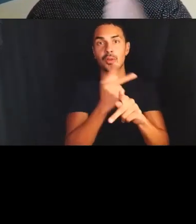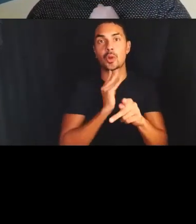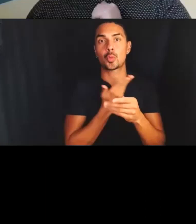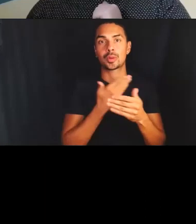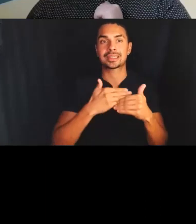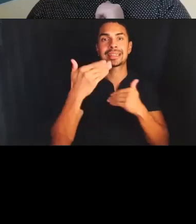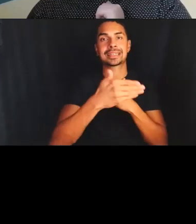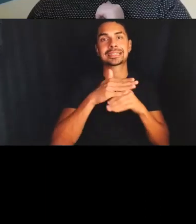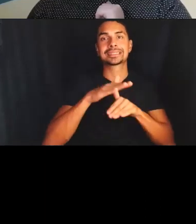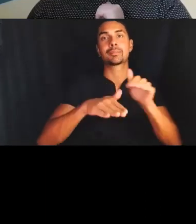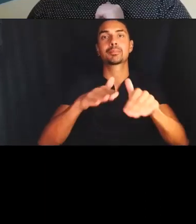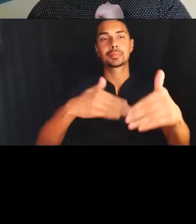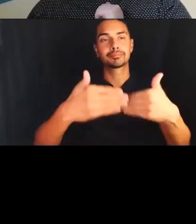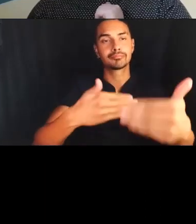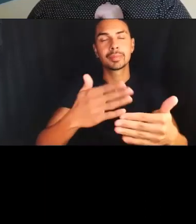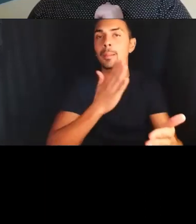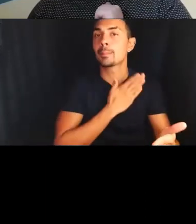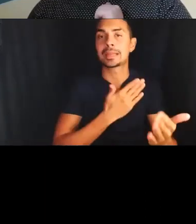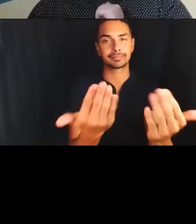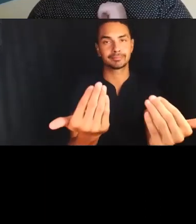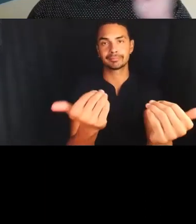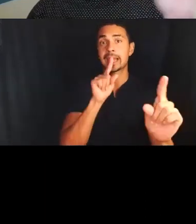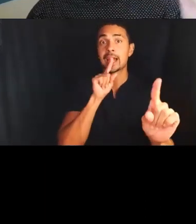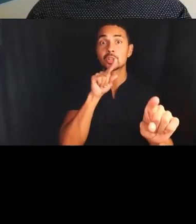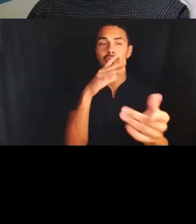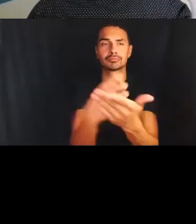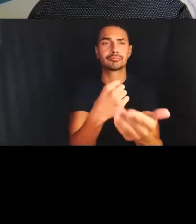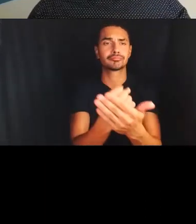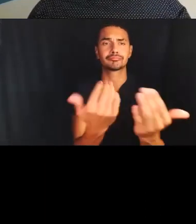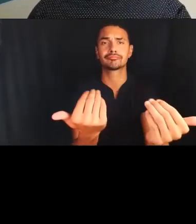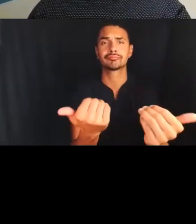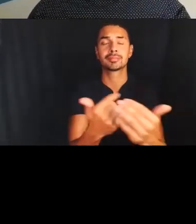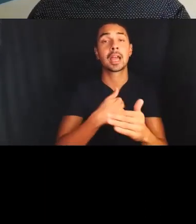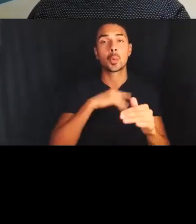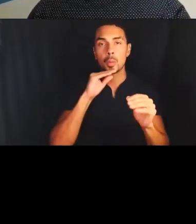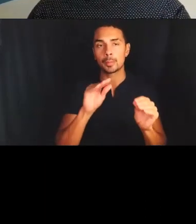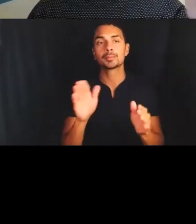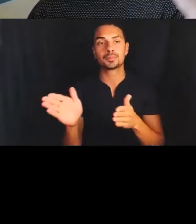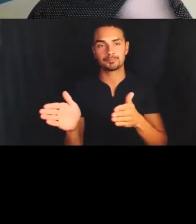So feel free to keep answering this question. I'm gonna move on and talk to you some about